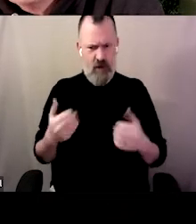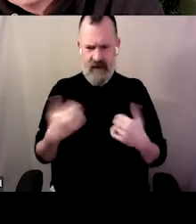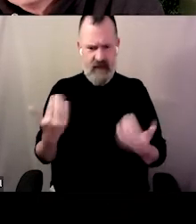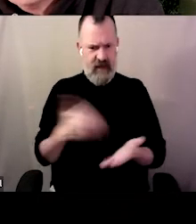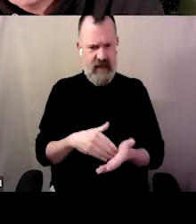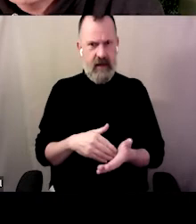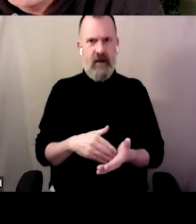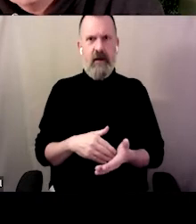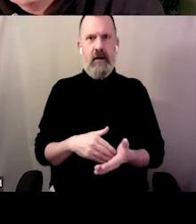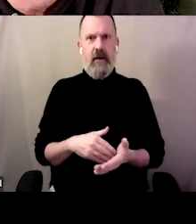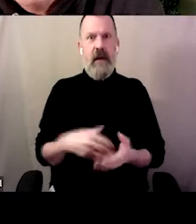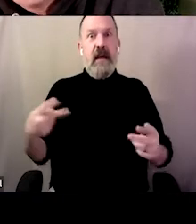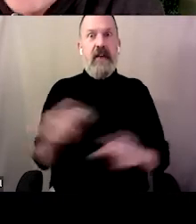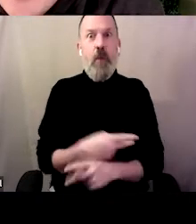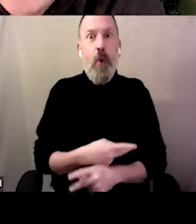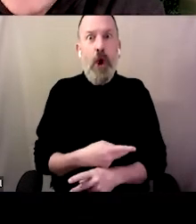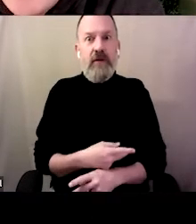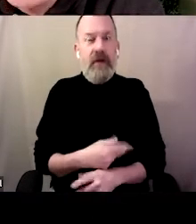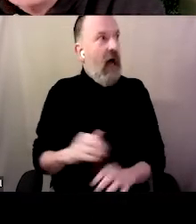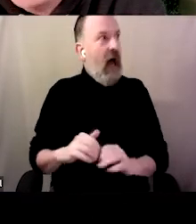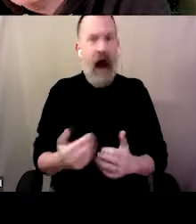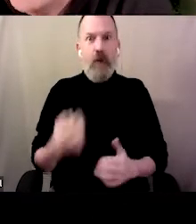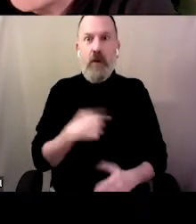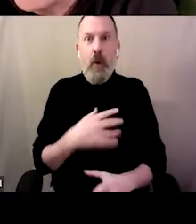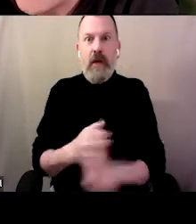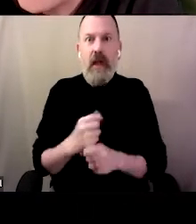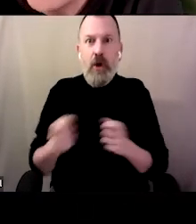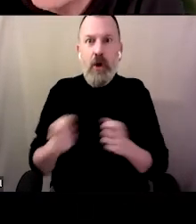concern because have no idea how they got it back and no idea how they lost in the first place.